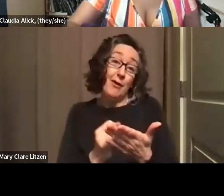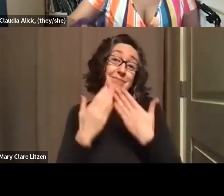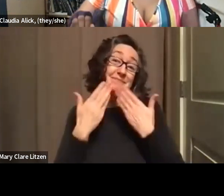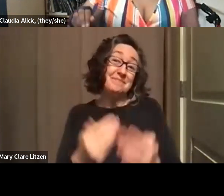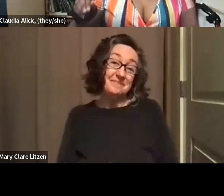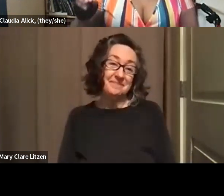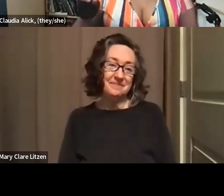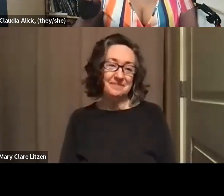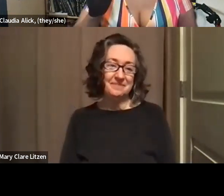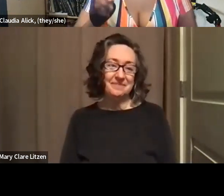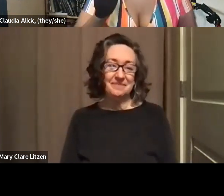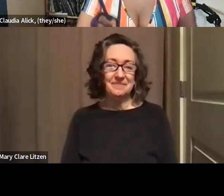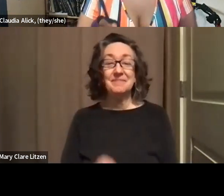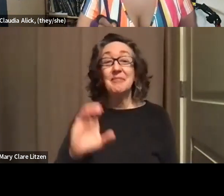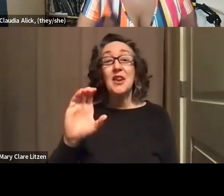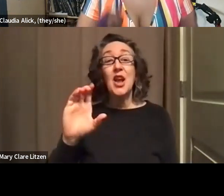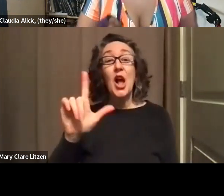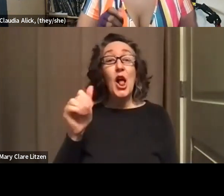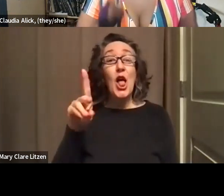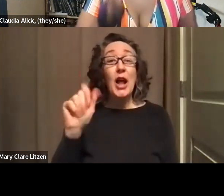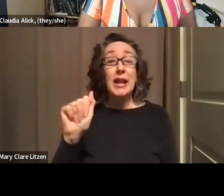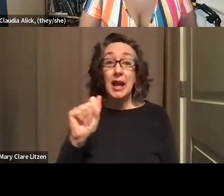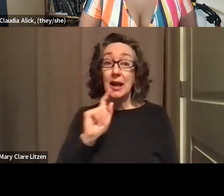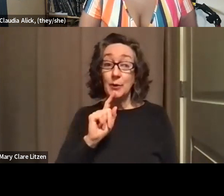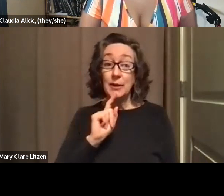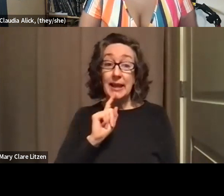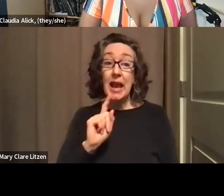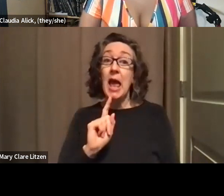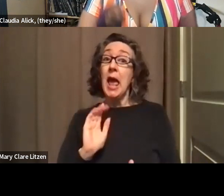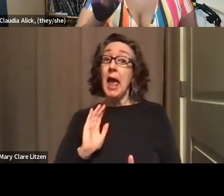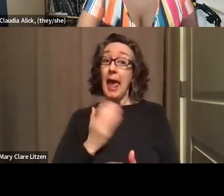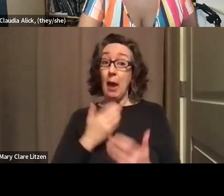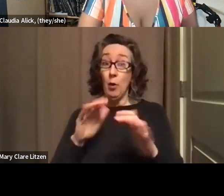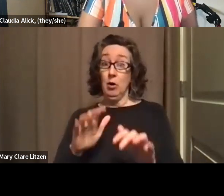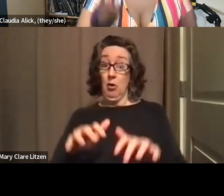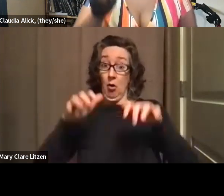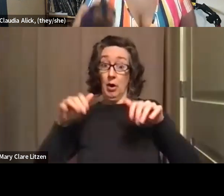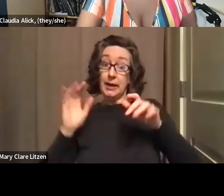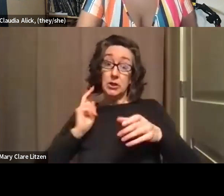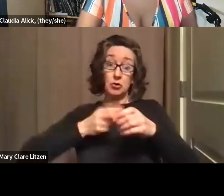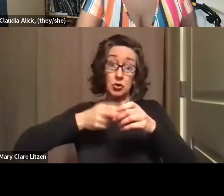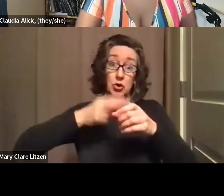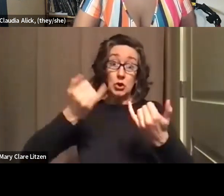Um, so art has an audience, art has administrators, artists, art producers.